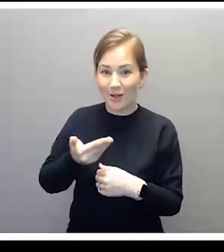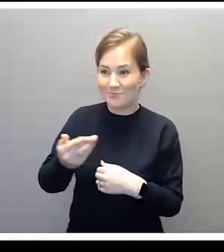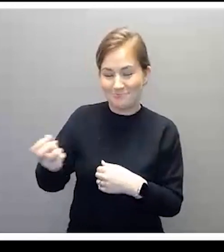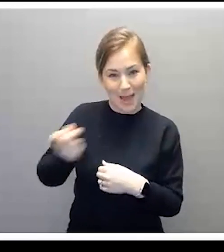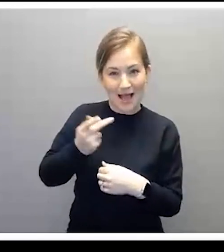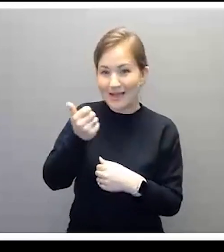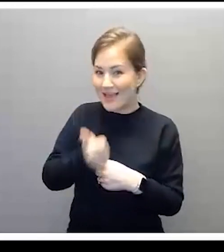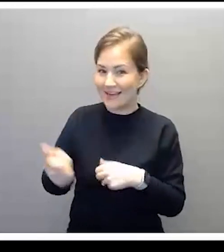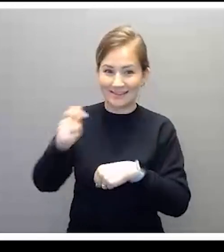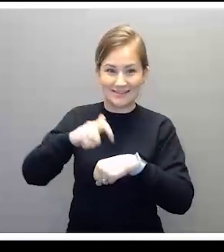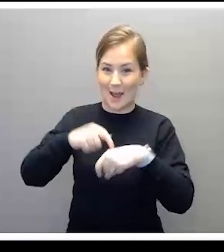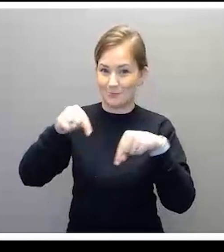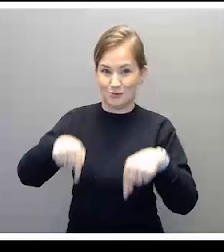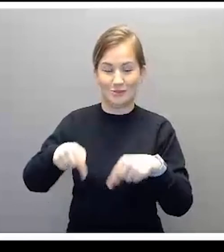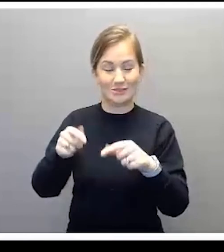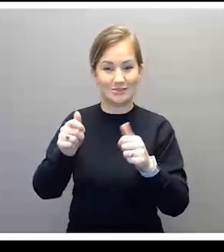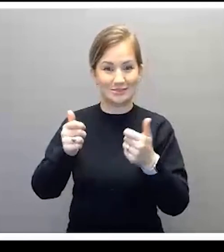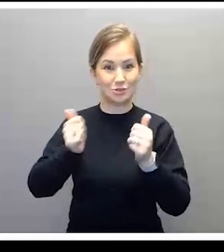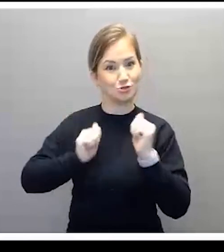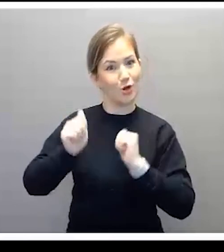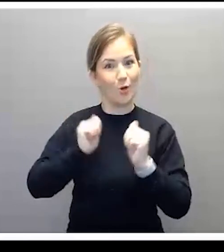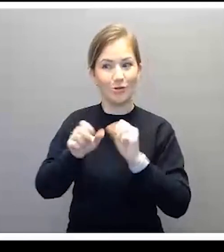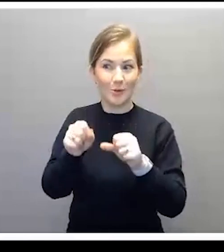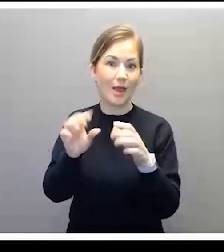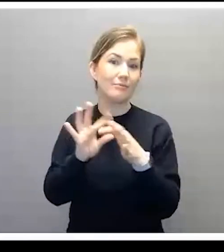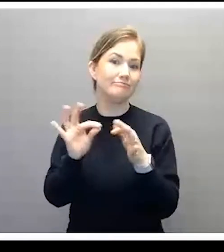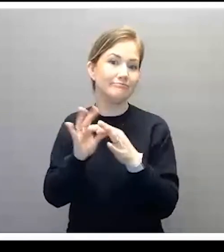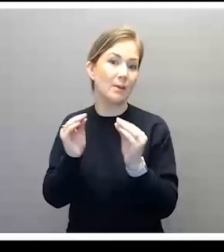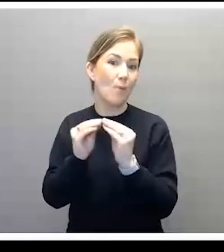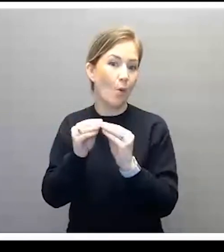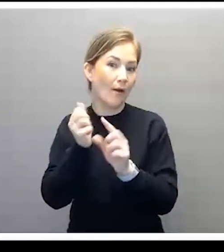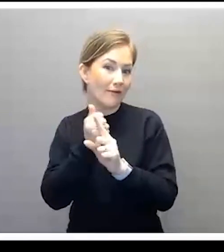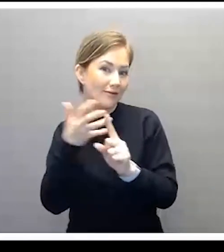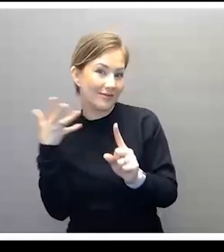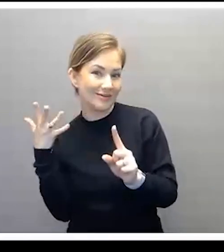to come back to the show, Christian, to talk a little bit more when it becomes available.